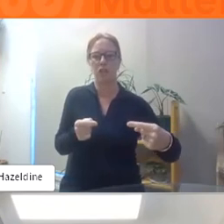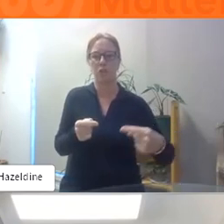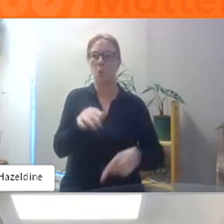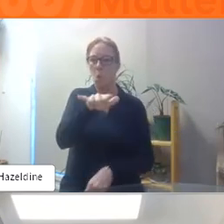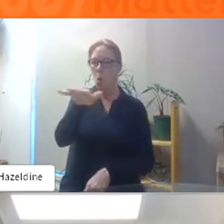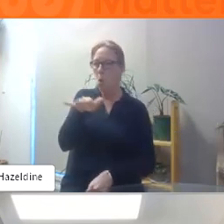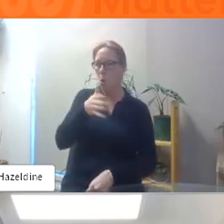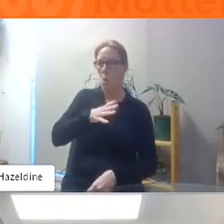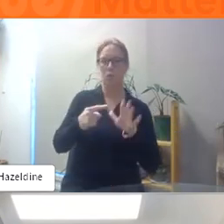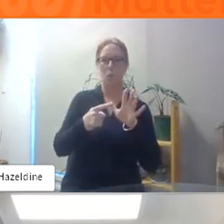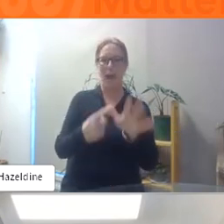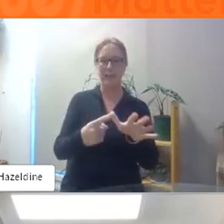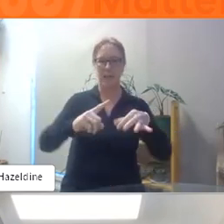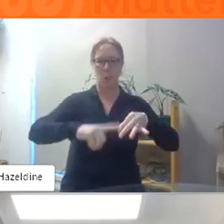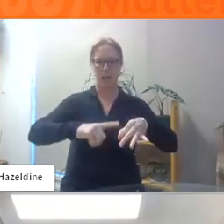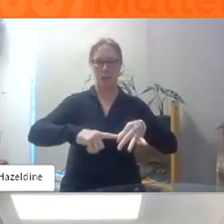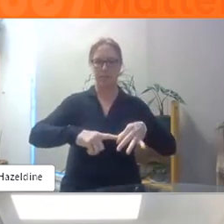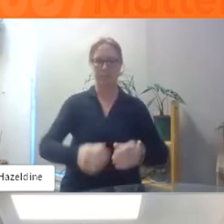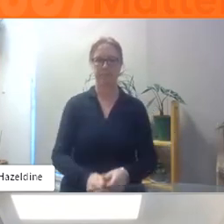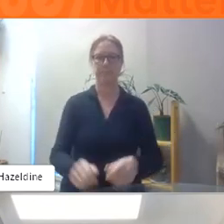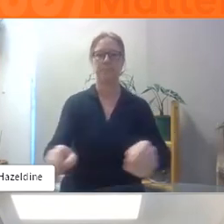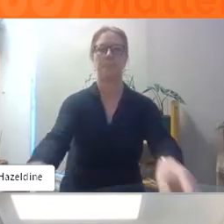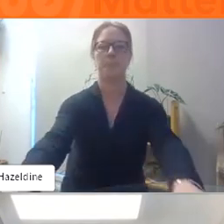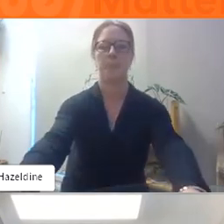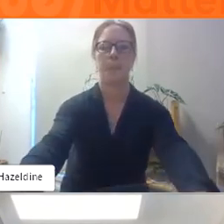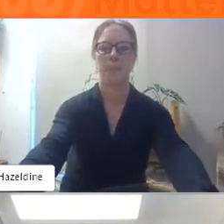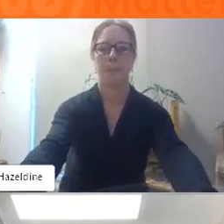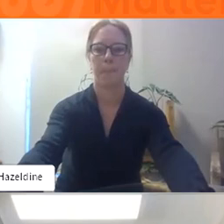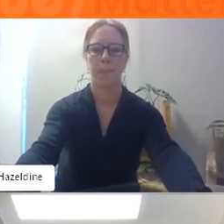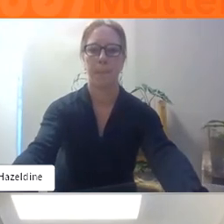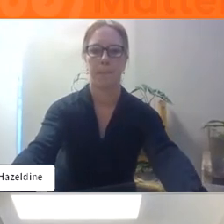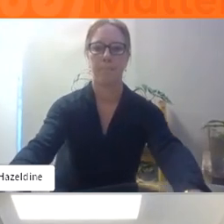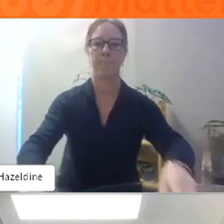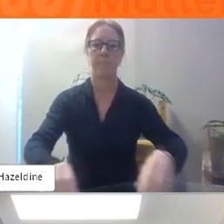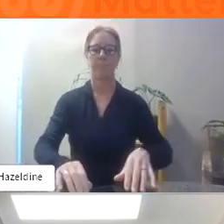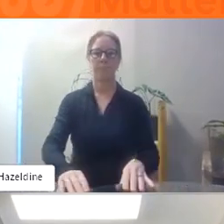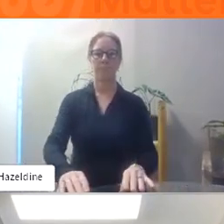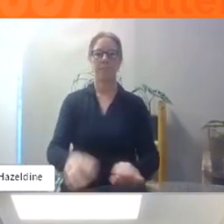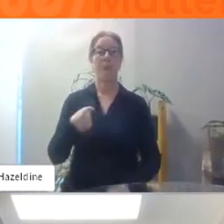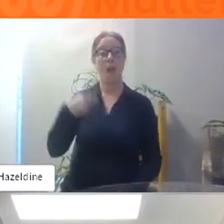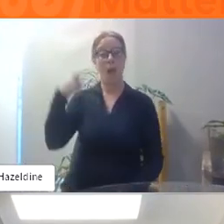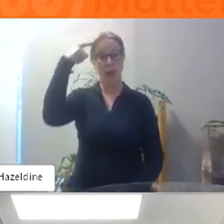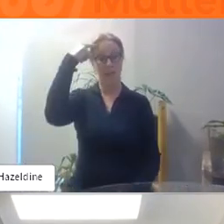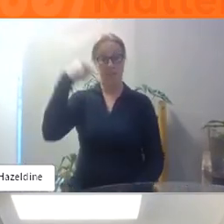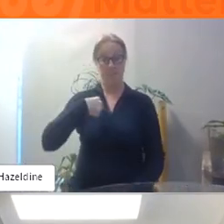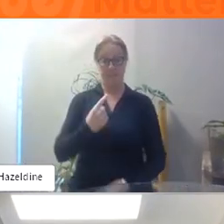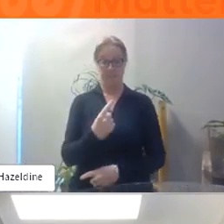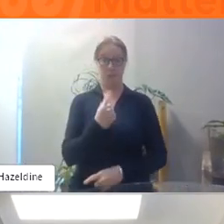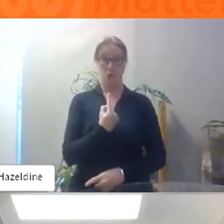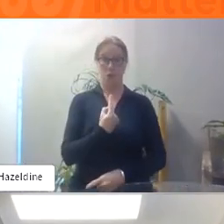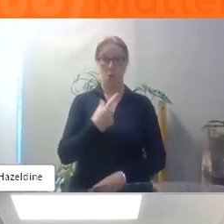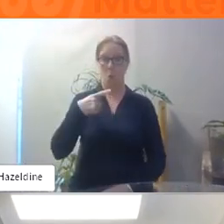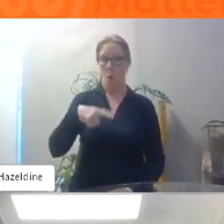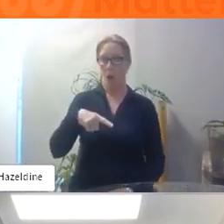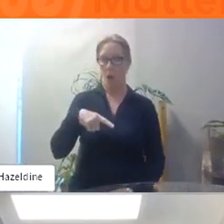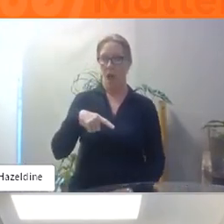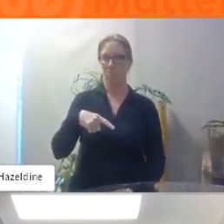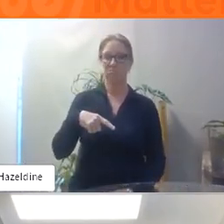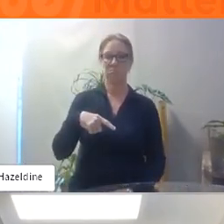question? I think I'll have a go first because I put the point of